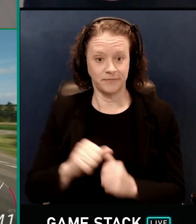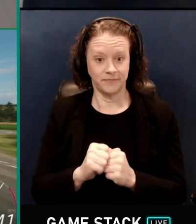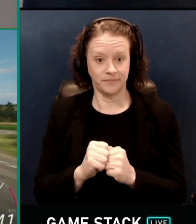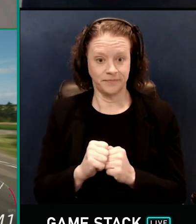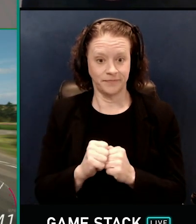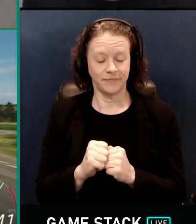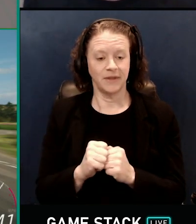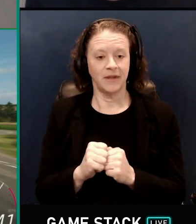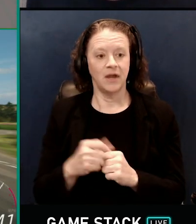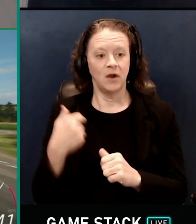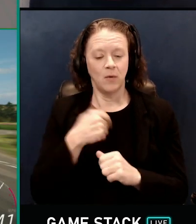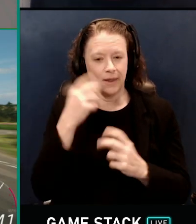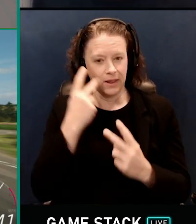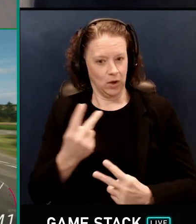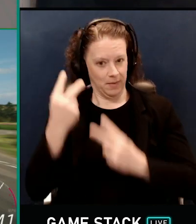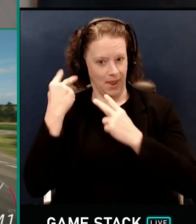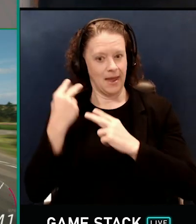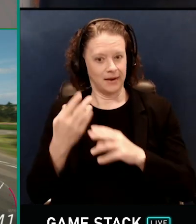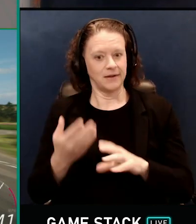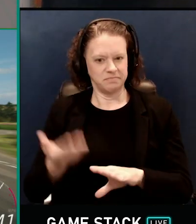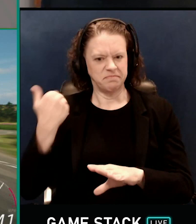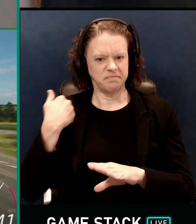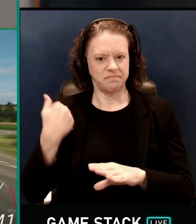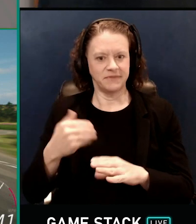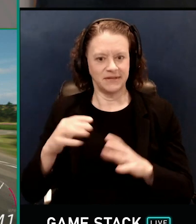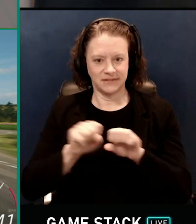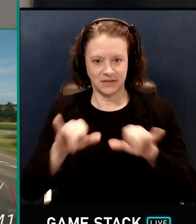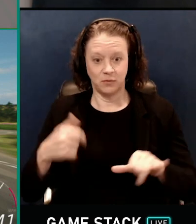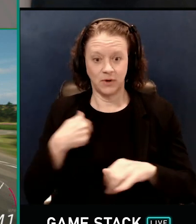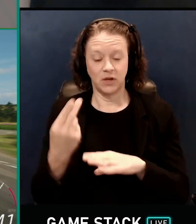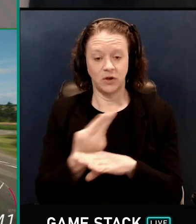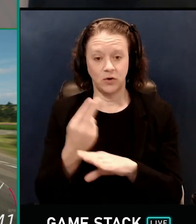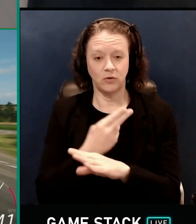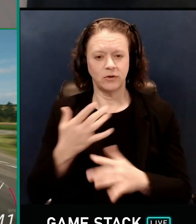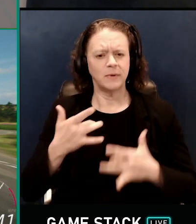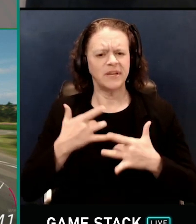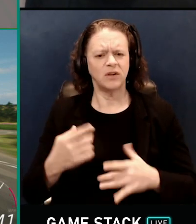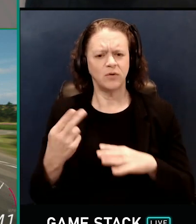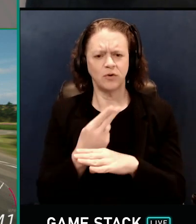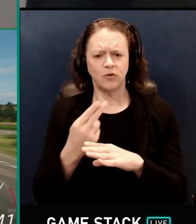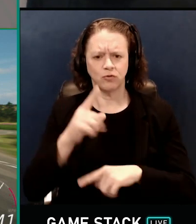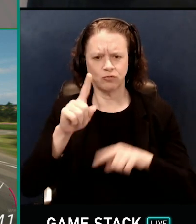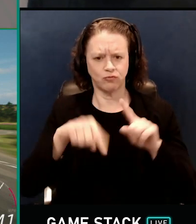at the past and previous systems that we've used, we relied heavily on systems like random inputs,